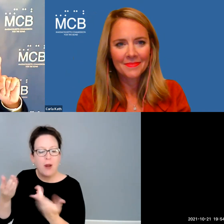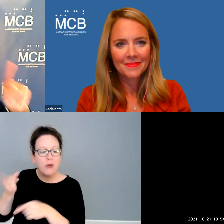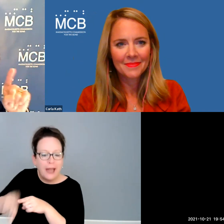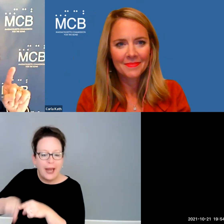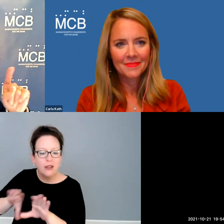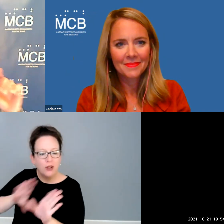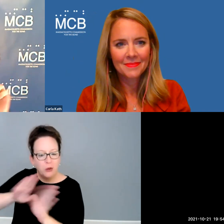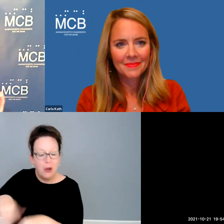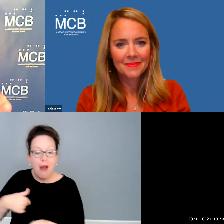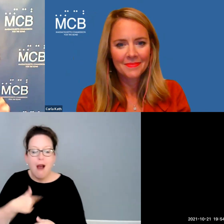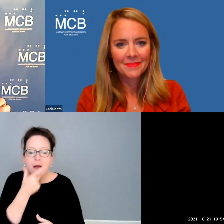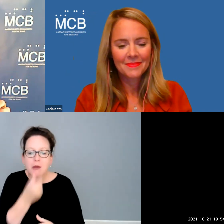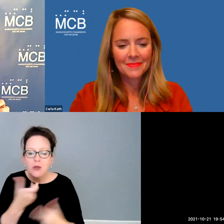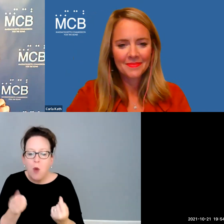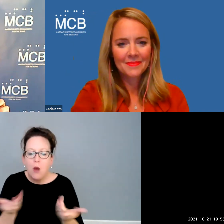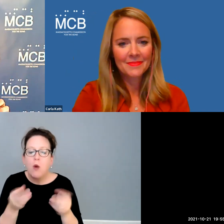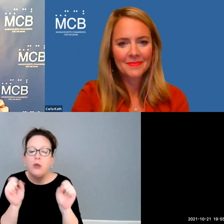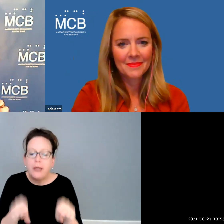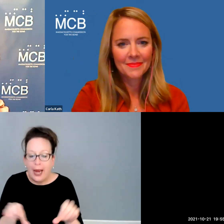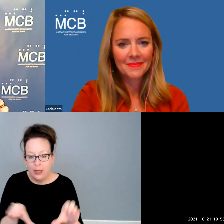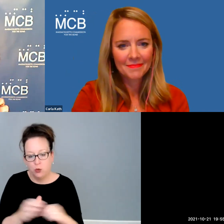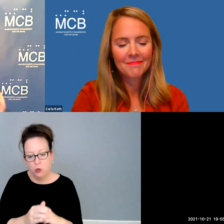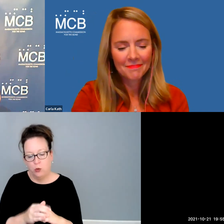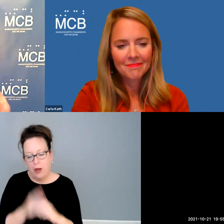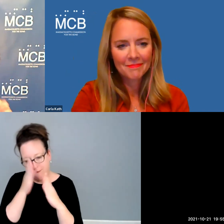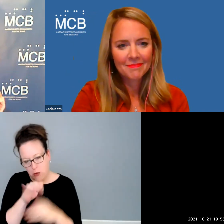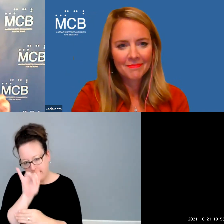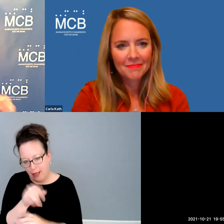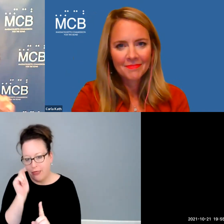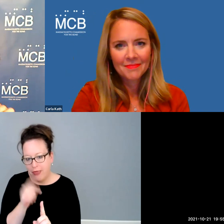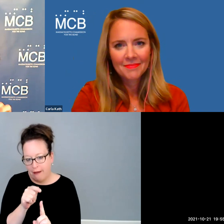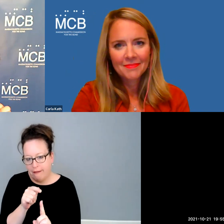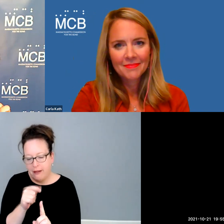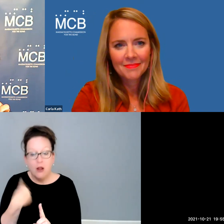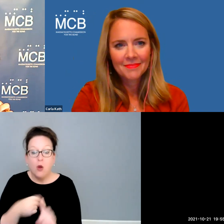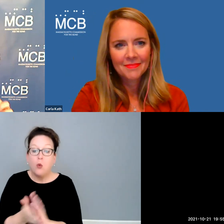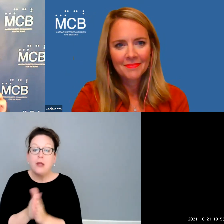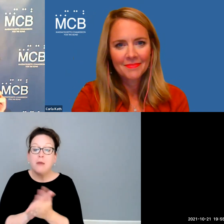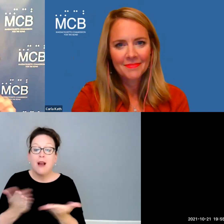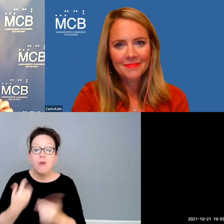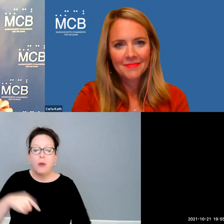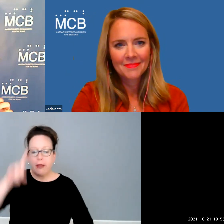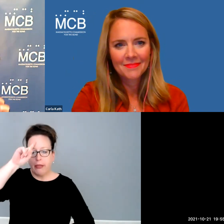you can do and focusing on that. We become what we think about. And if we think in positive